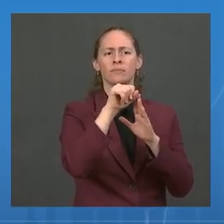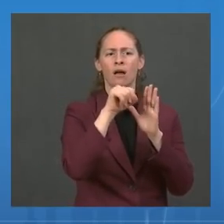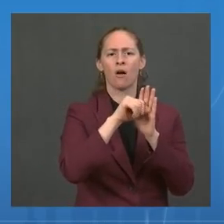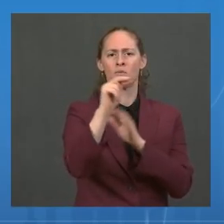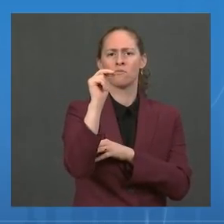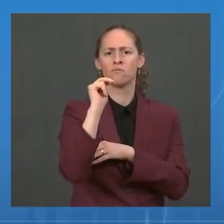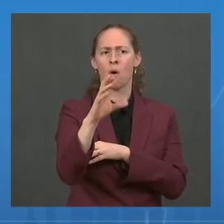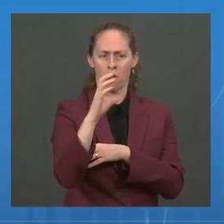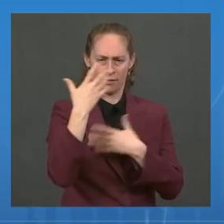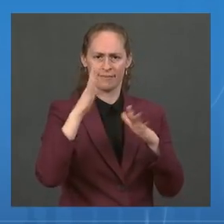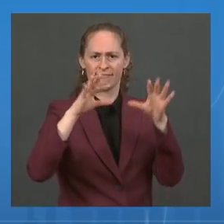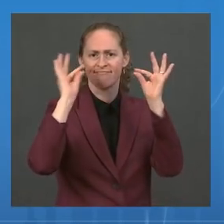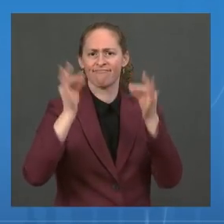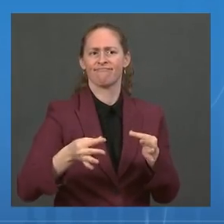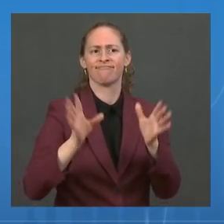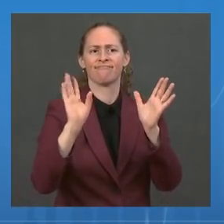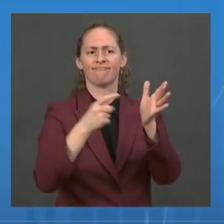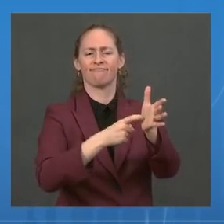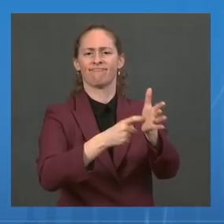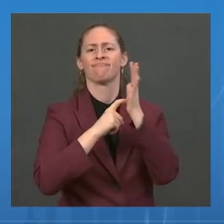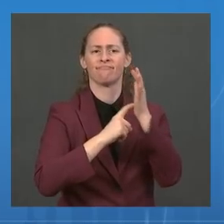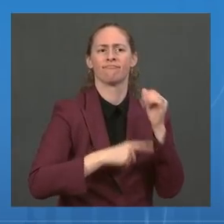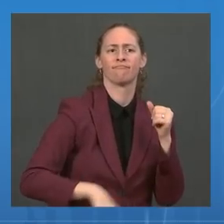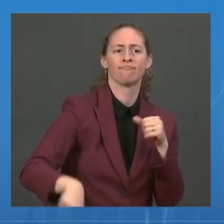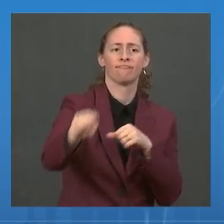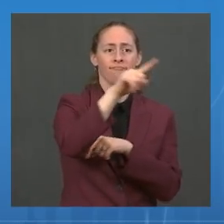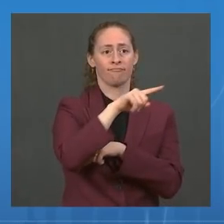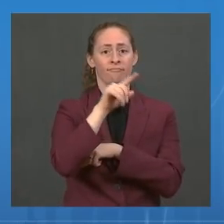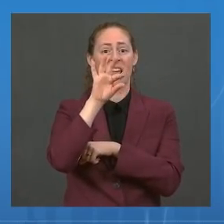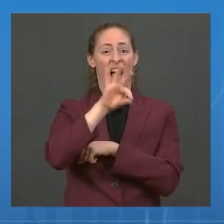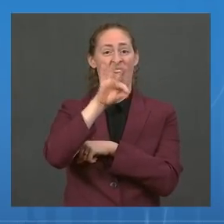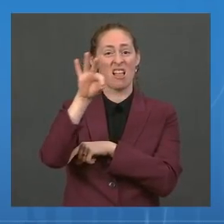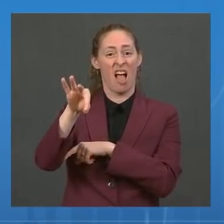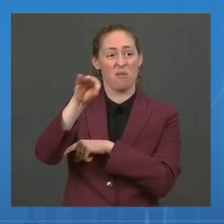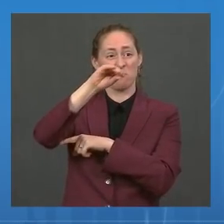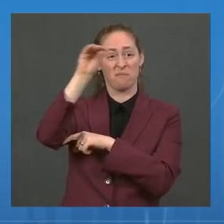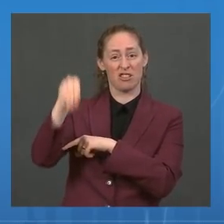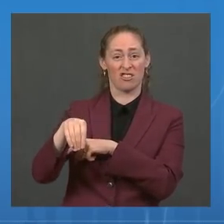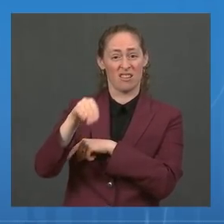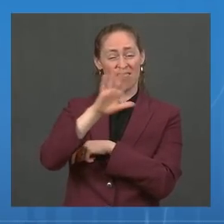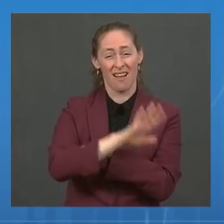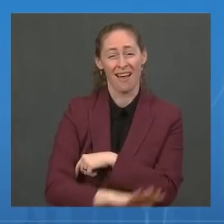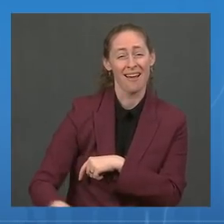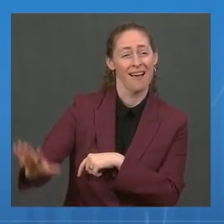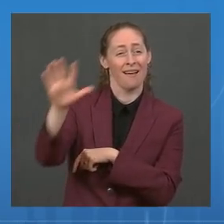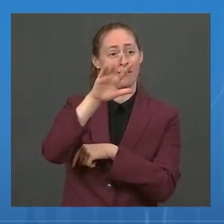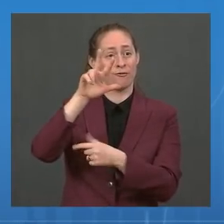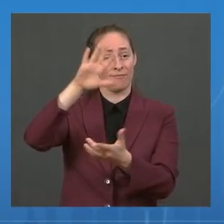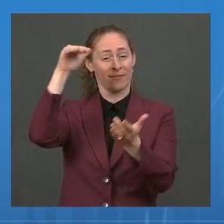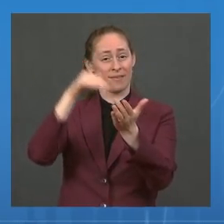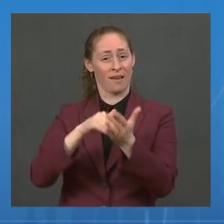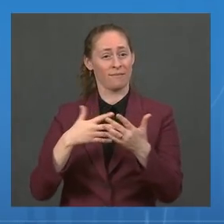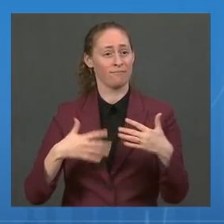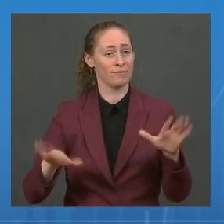that day, 99 percent of its 35,000 employees are vaccinated. On Tuesday, United Airlines announced